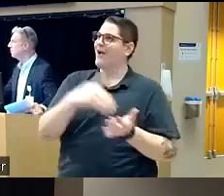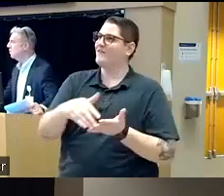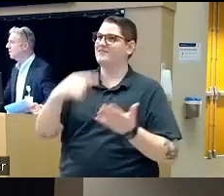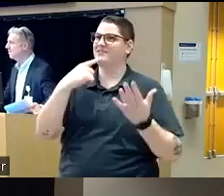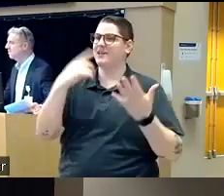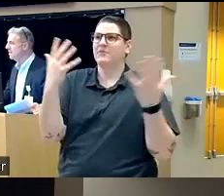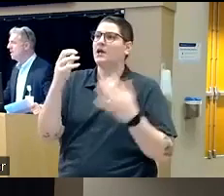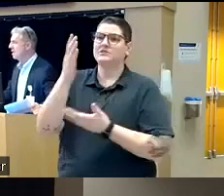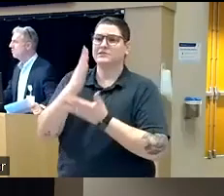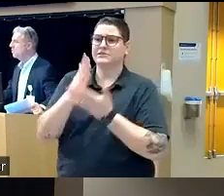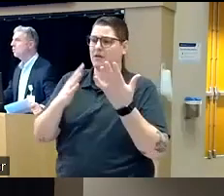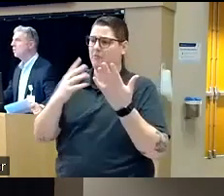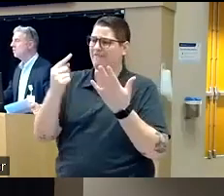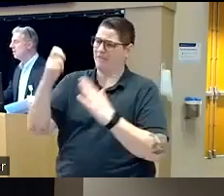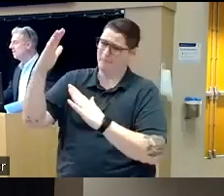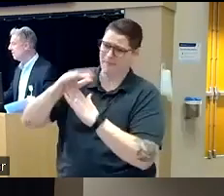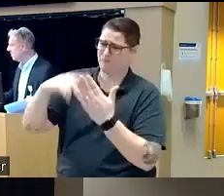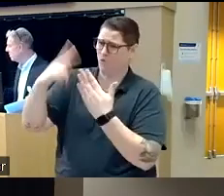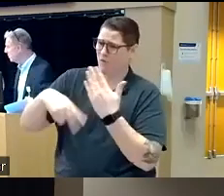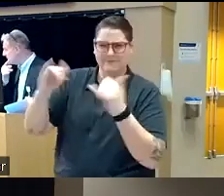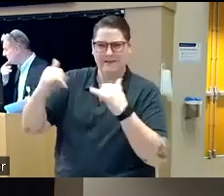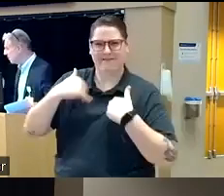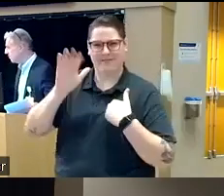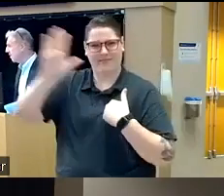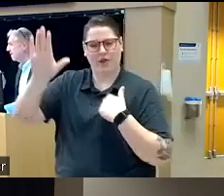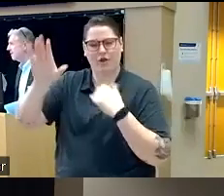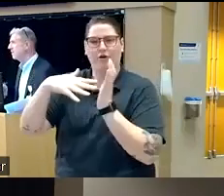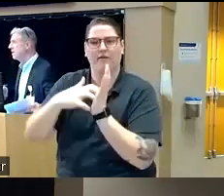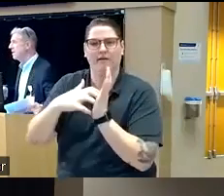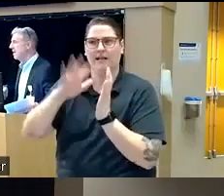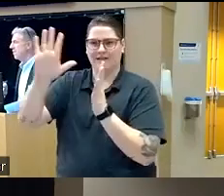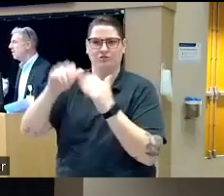greatest programs and how do we work around them I'm sure our wonderful panelists have